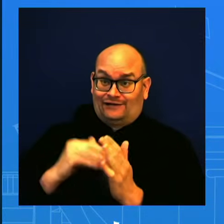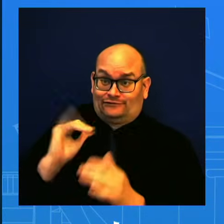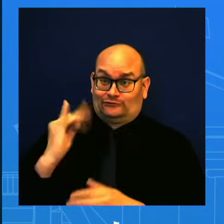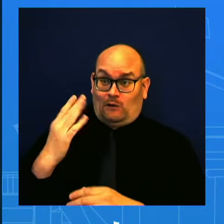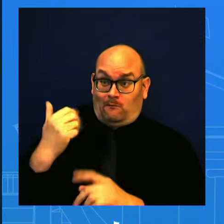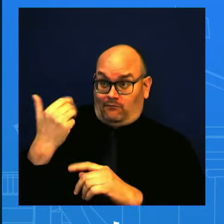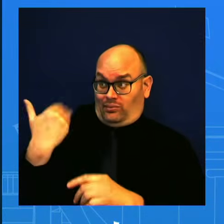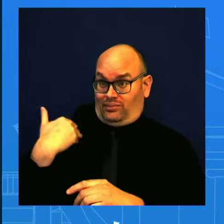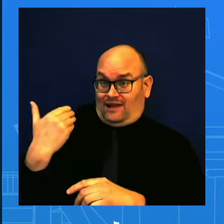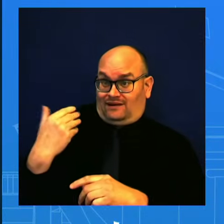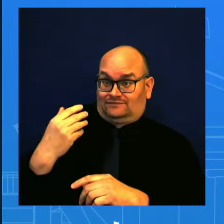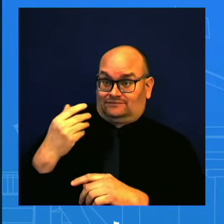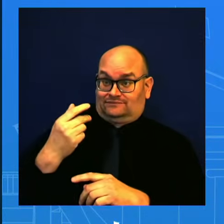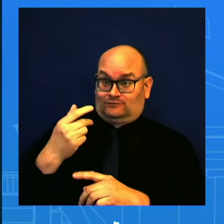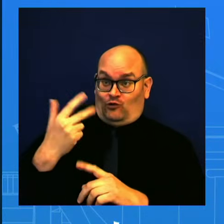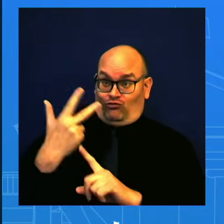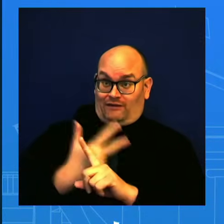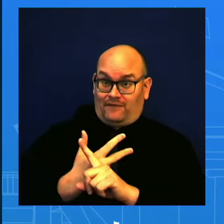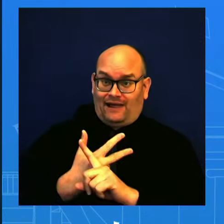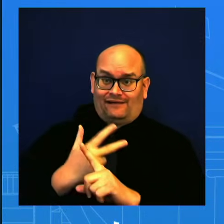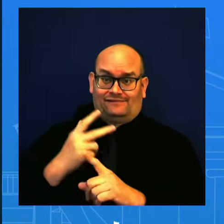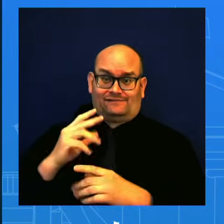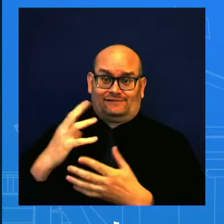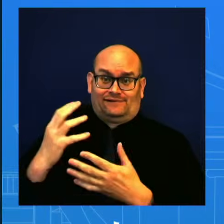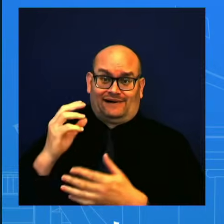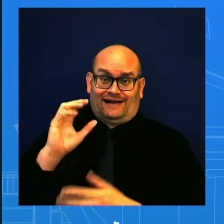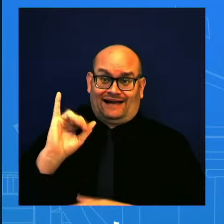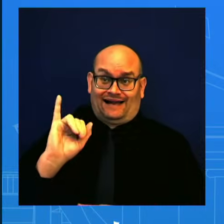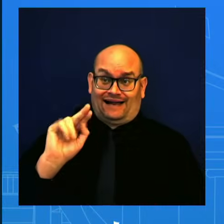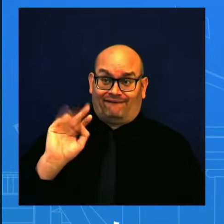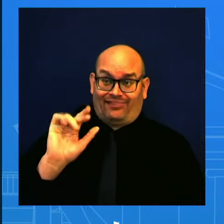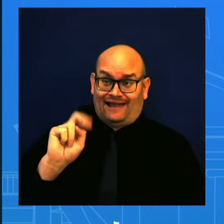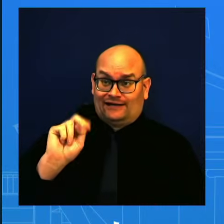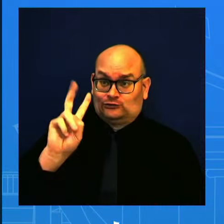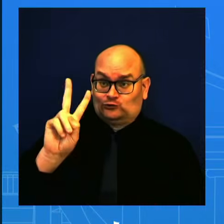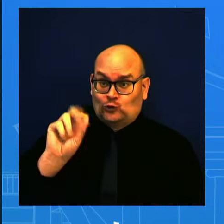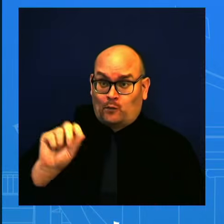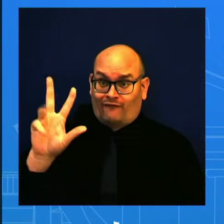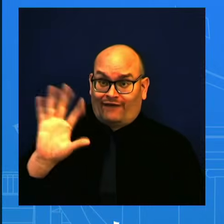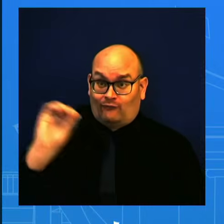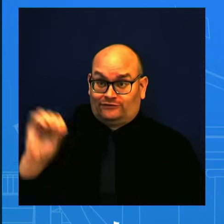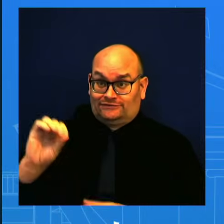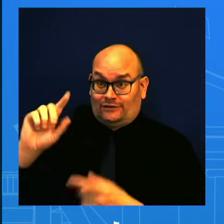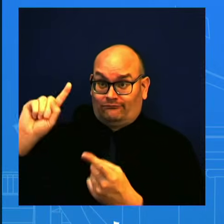principled, effective leader who fights for working people; someone who has never forgotten where he came from,